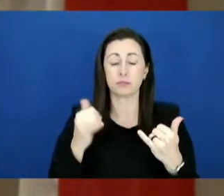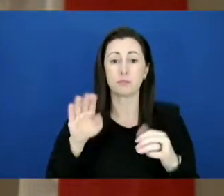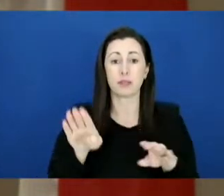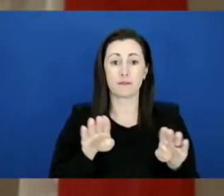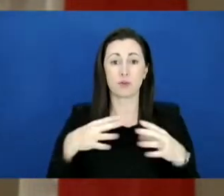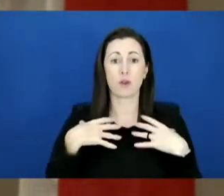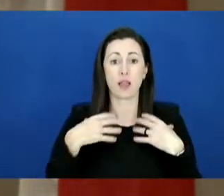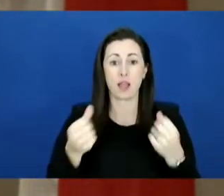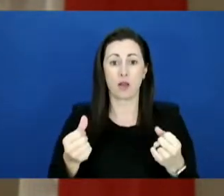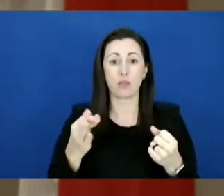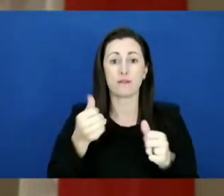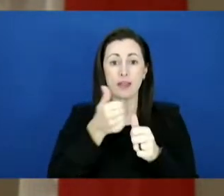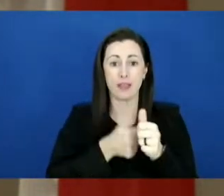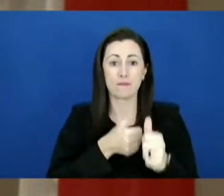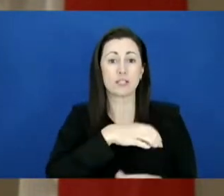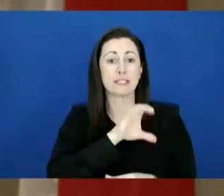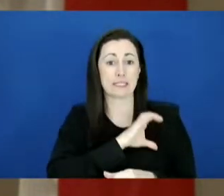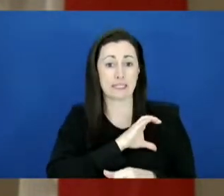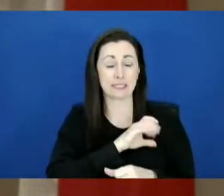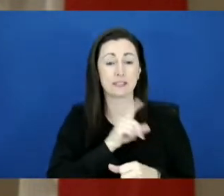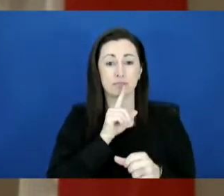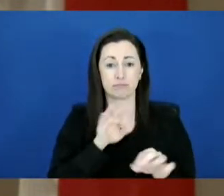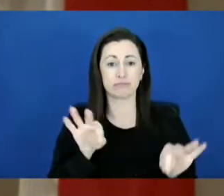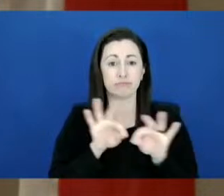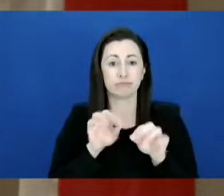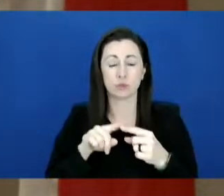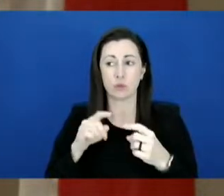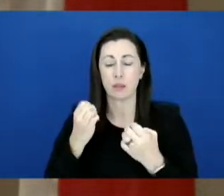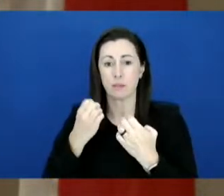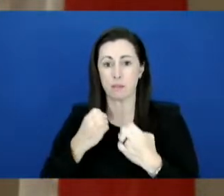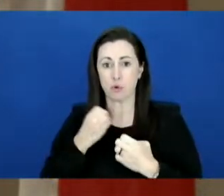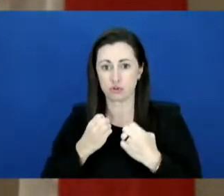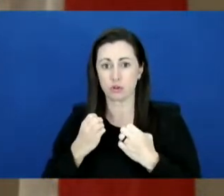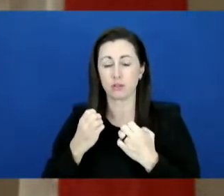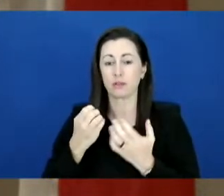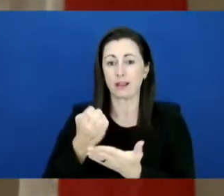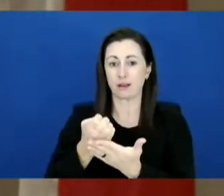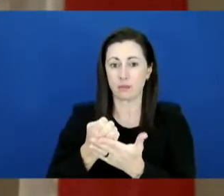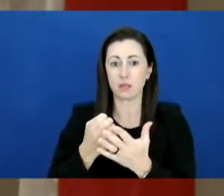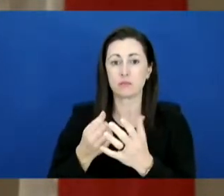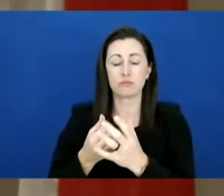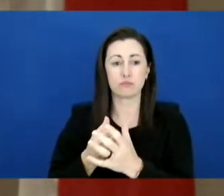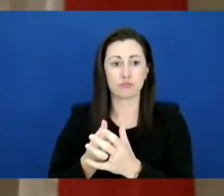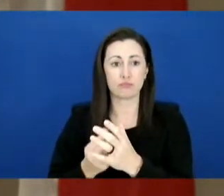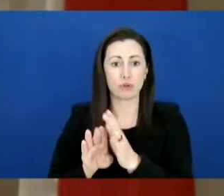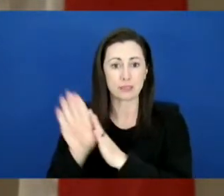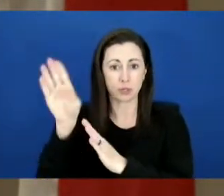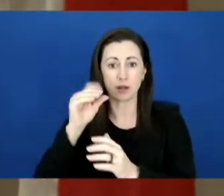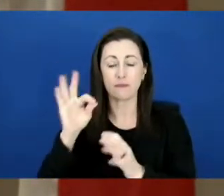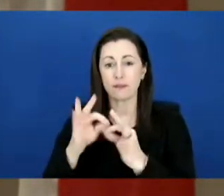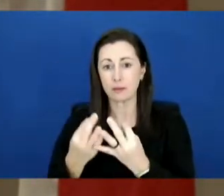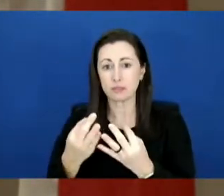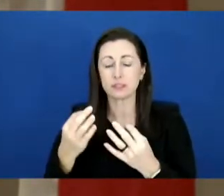CAROLINA, PROCLAMATION, WHEREAS, THE BEHAVIORAL HEALTH OF EVERY